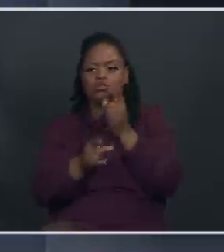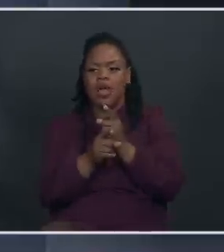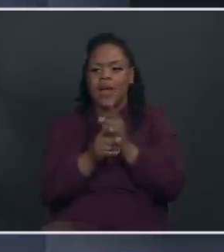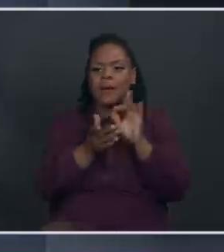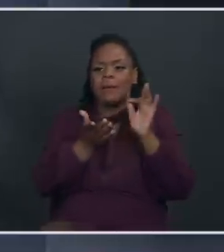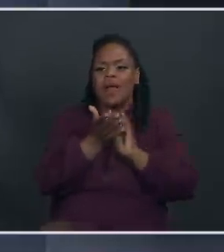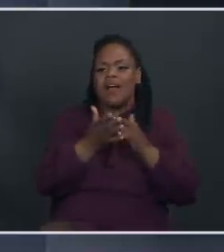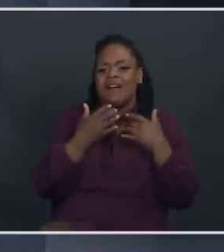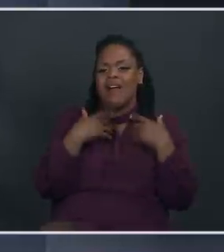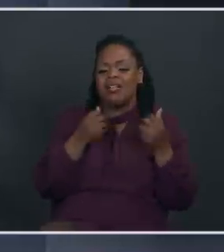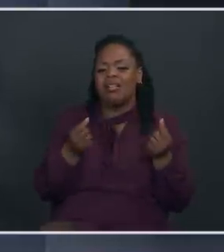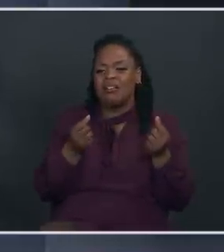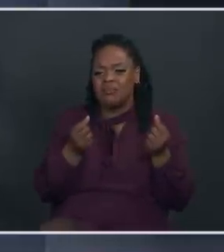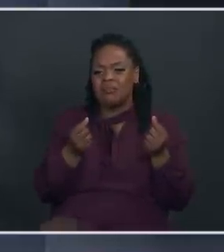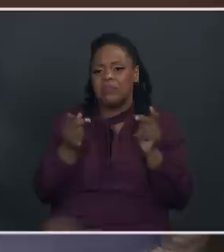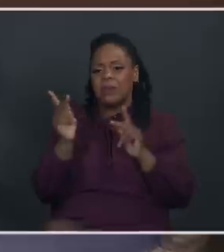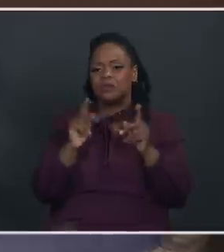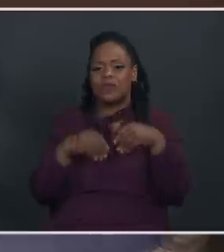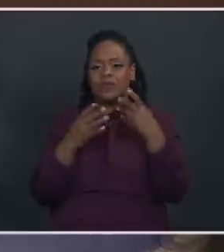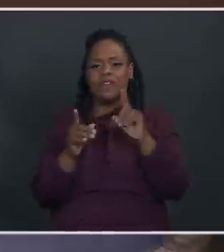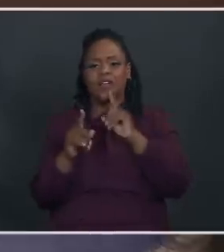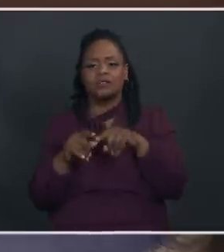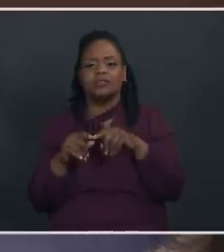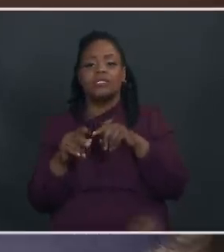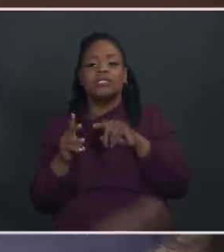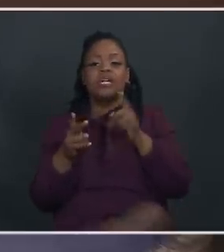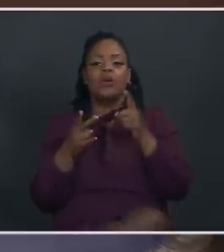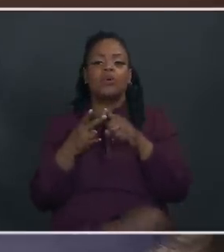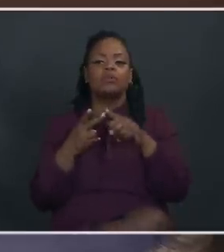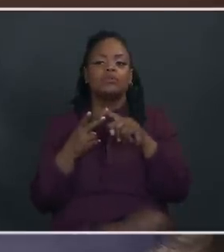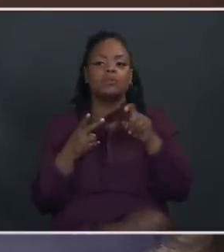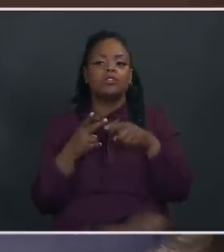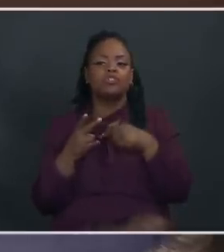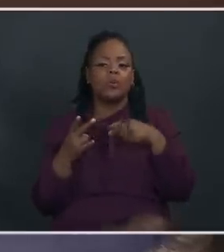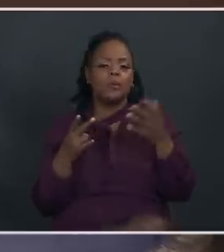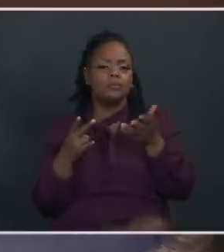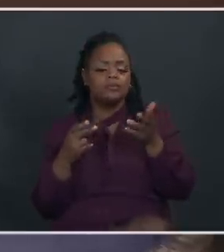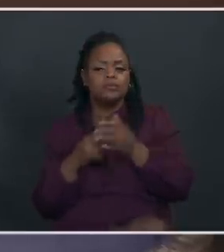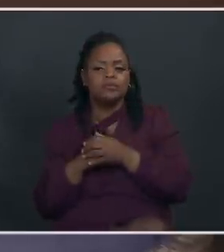and then you really have to go, but go ahead. The Press: And, second, many welcomed your rejoining of the WHO,